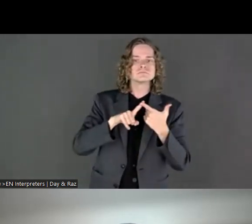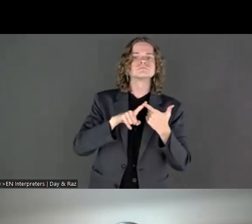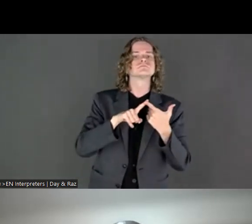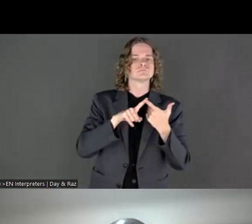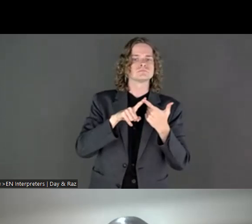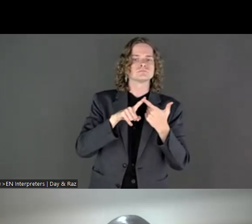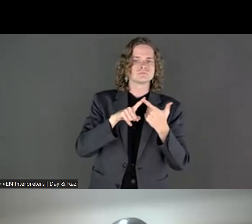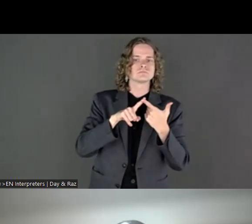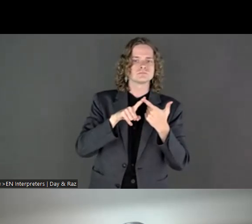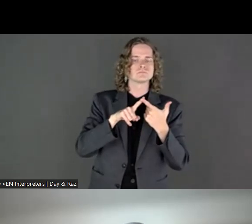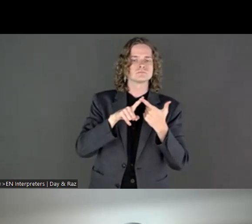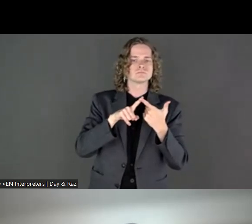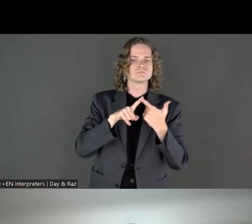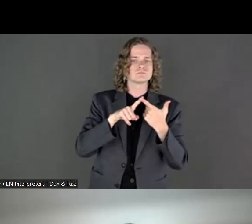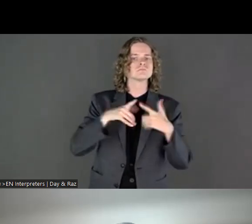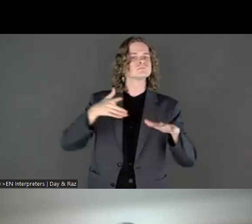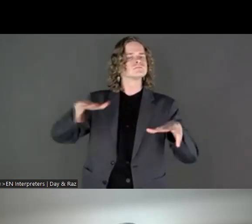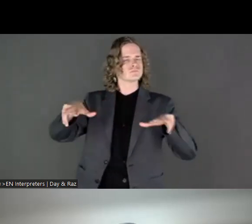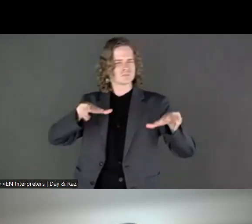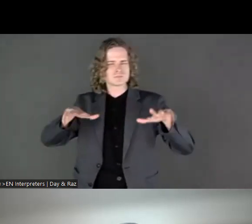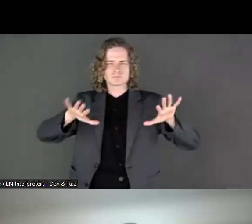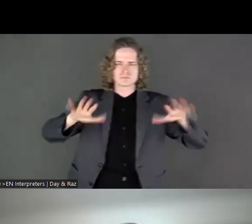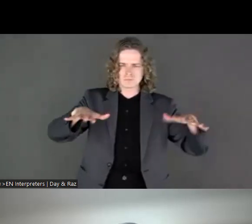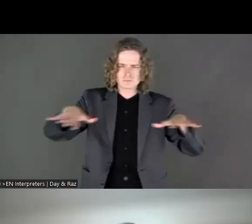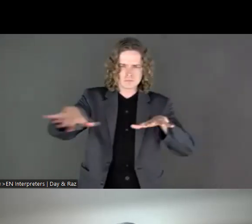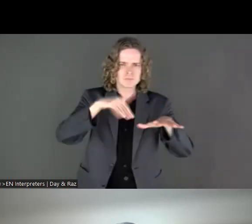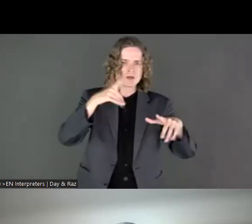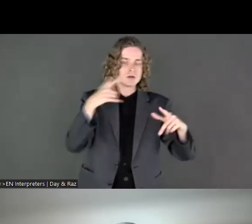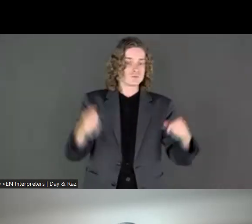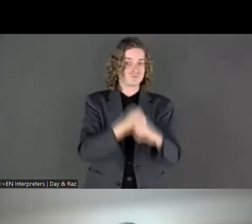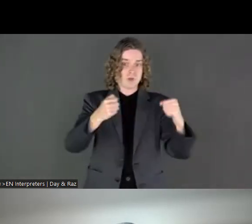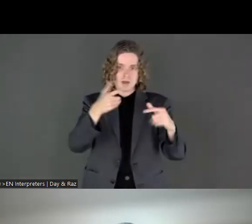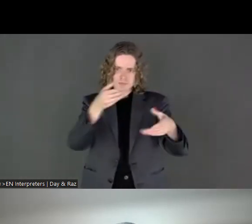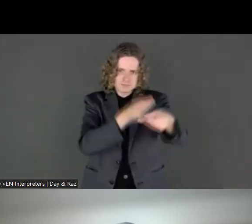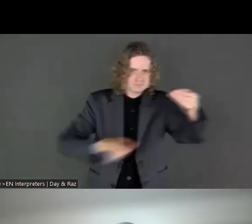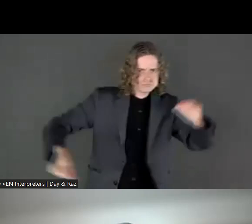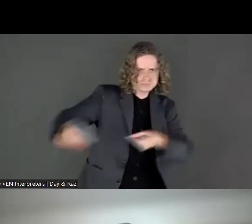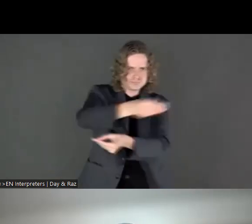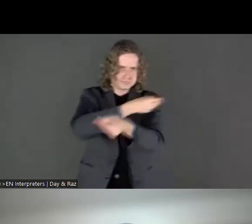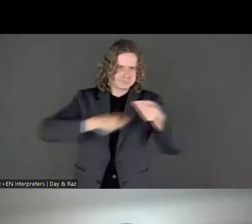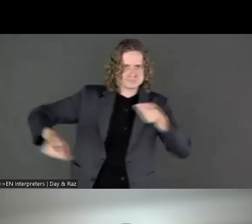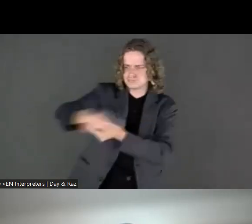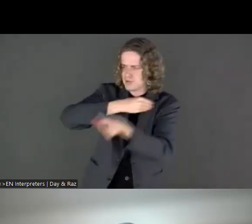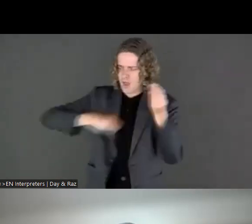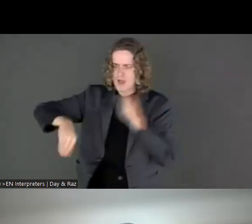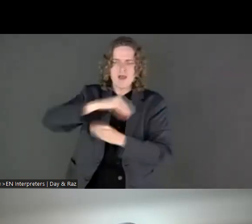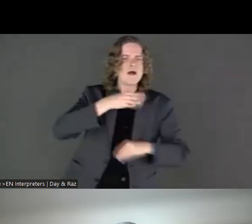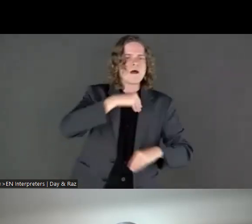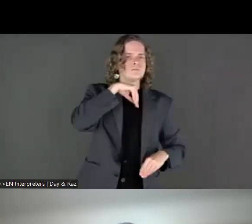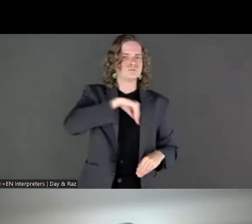including local actors, as my colleague has said that local actors do have pastoral information